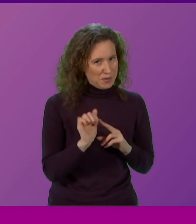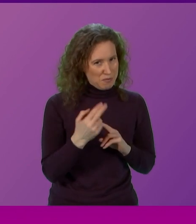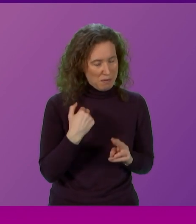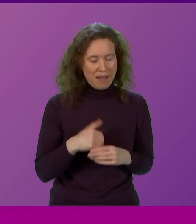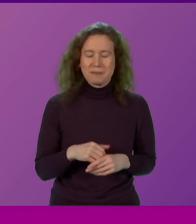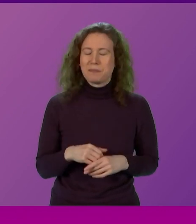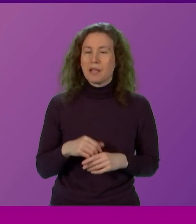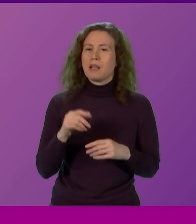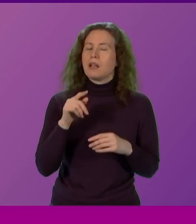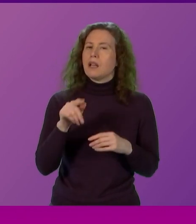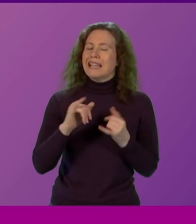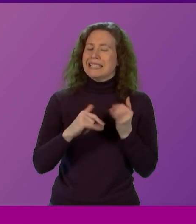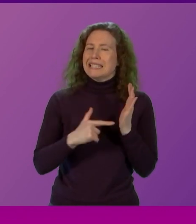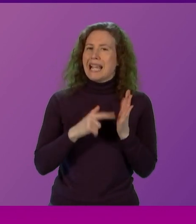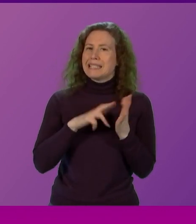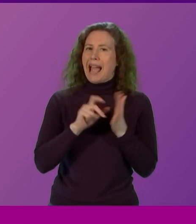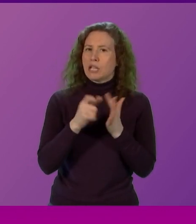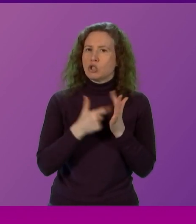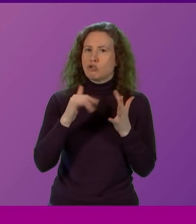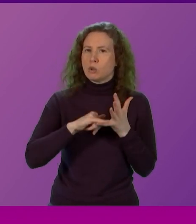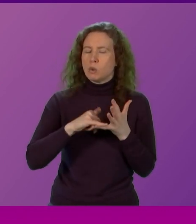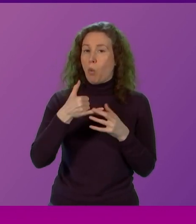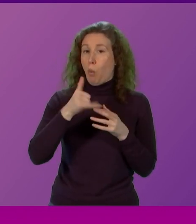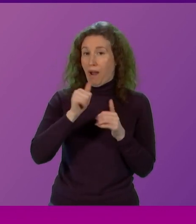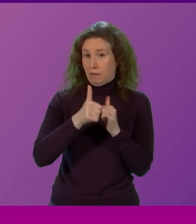St Andrews Wine Company champions small and local producers.